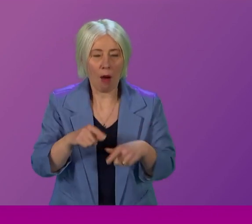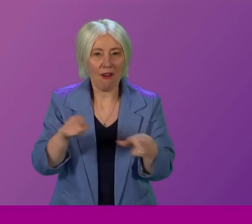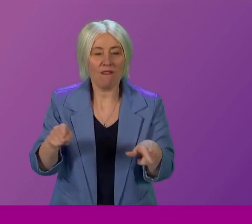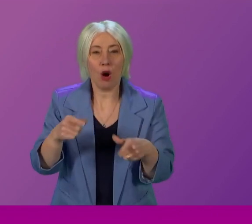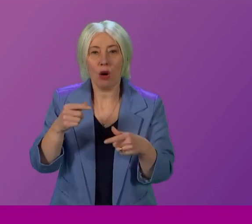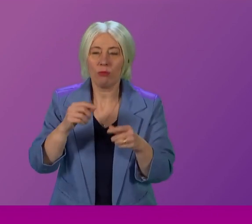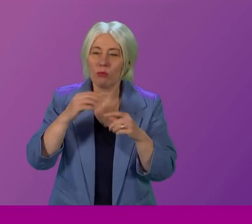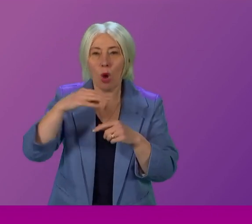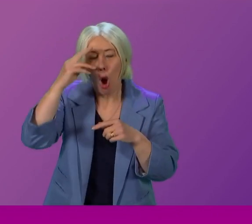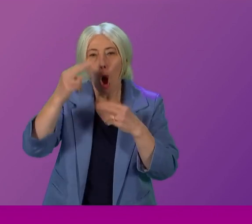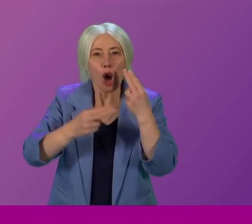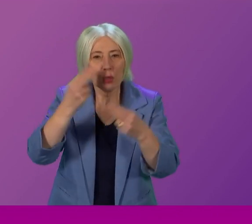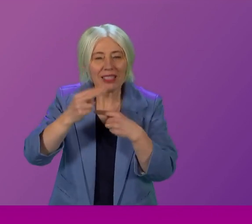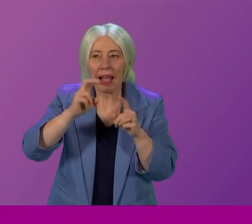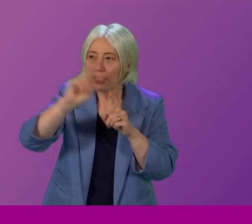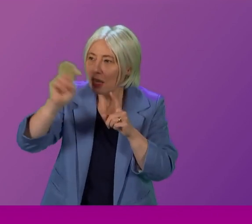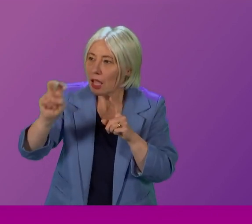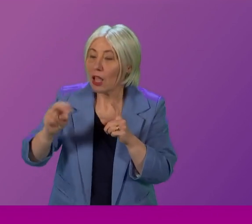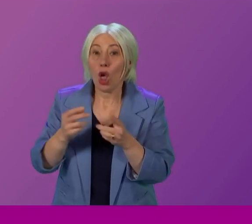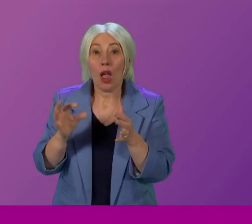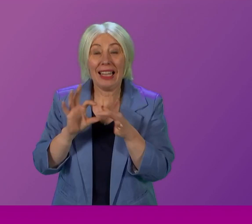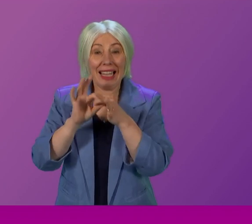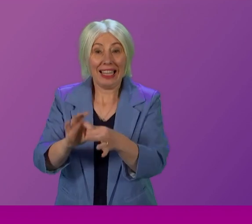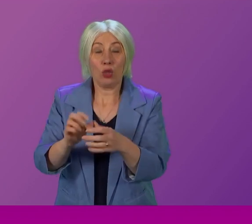and tourism sectors are experiencing because of Brexit are being felt right